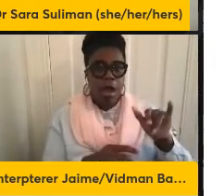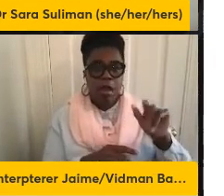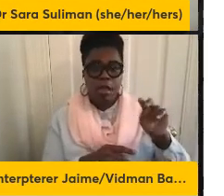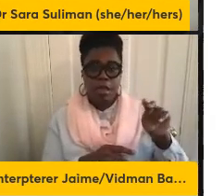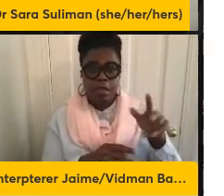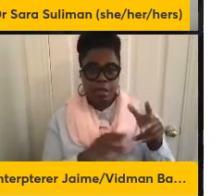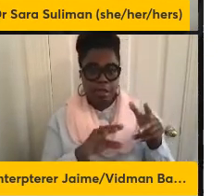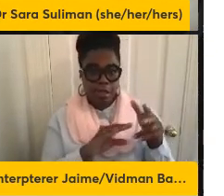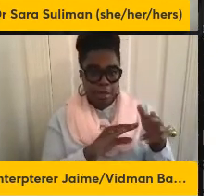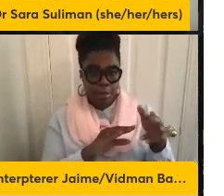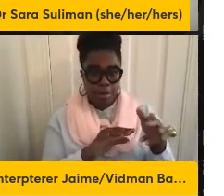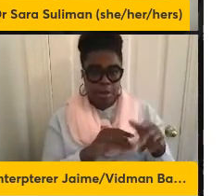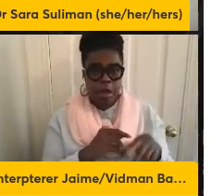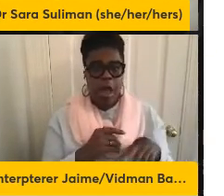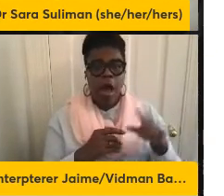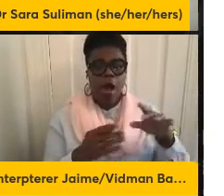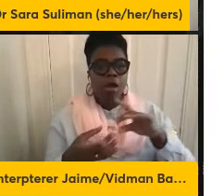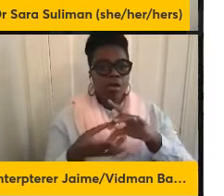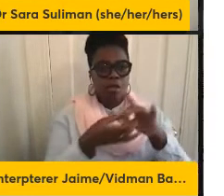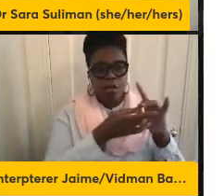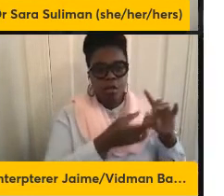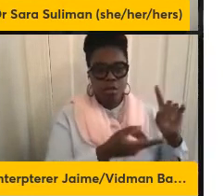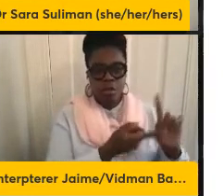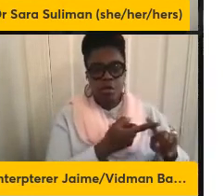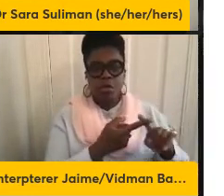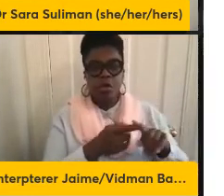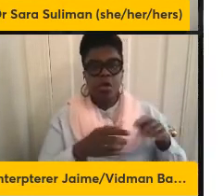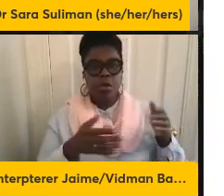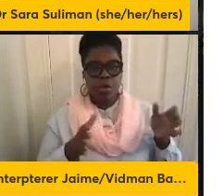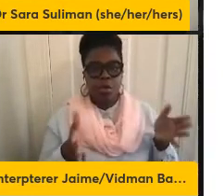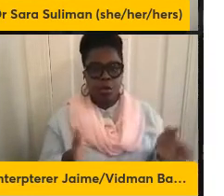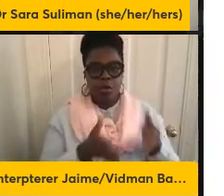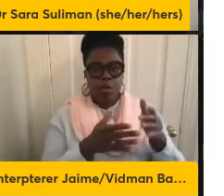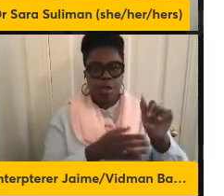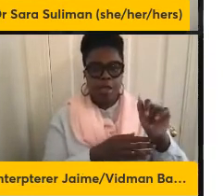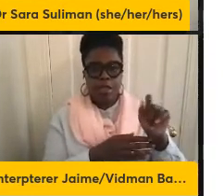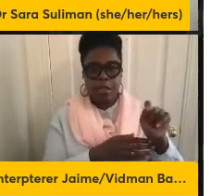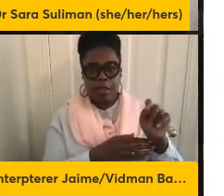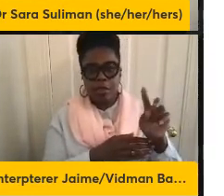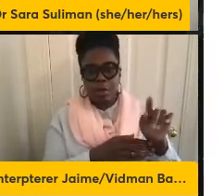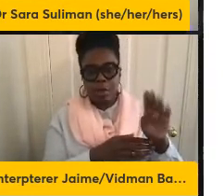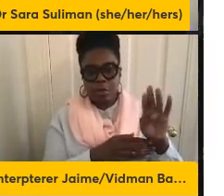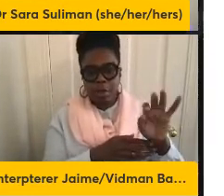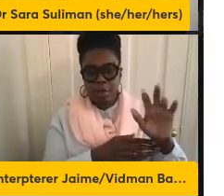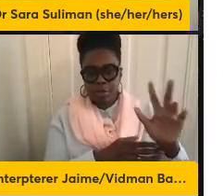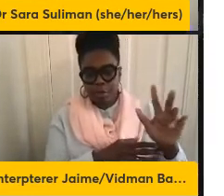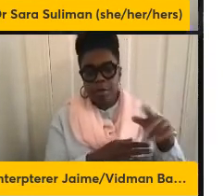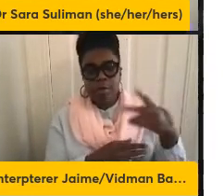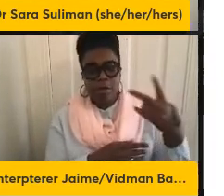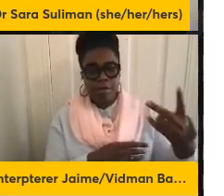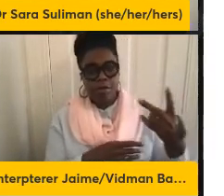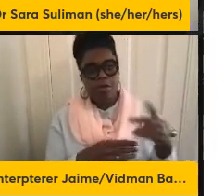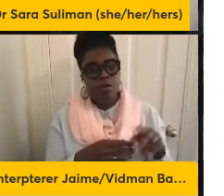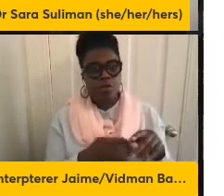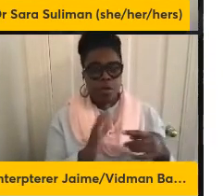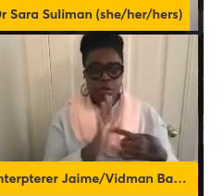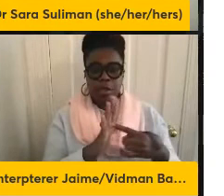actually physically associated with the promoter of ATP one, B three. So now we have two examples. One from household contacts